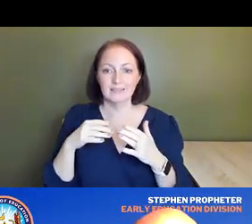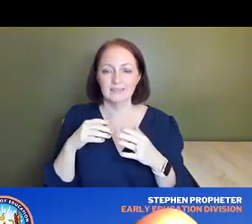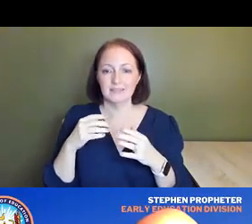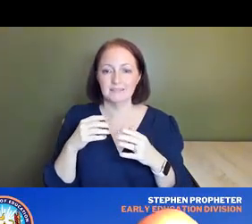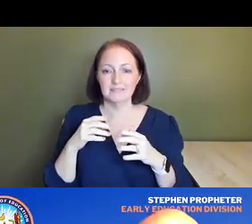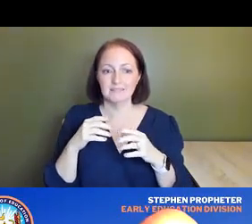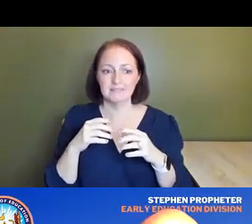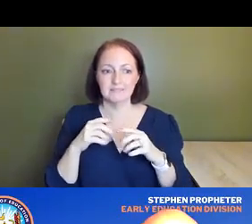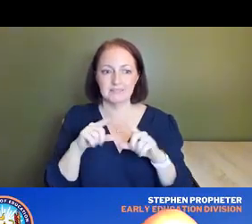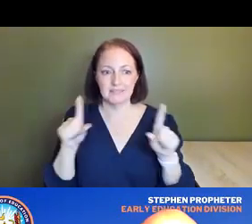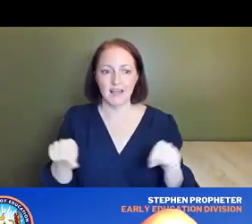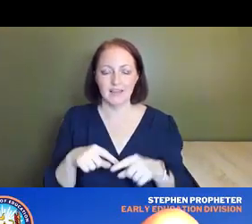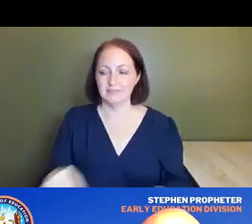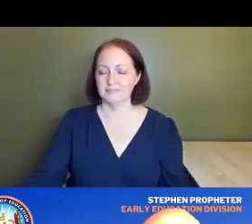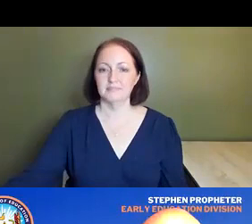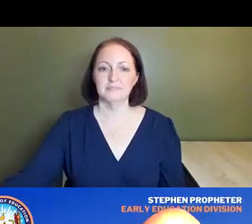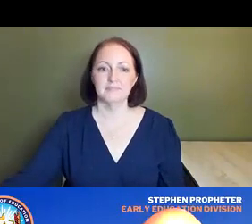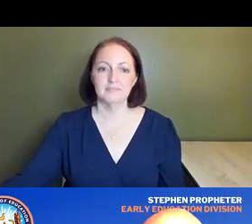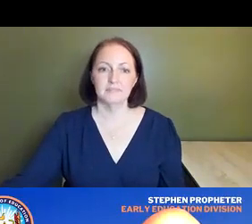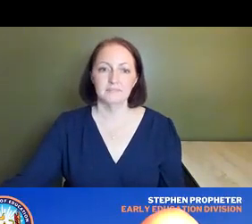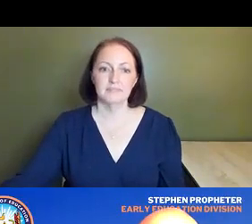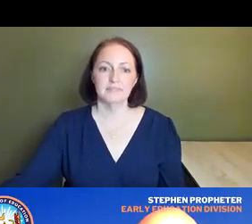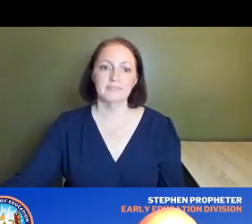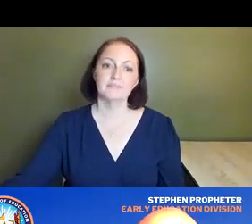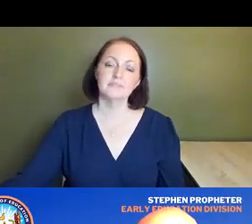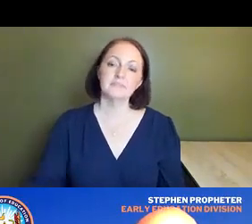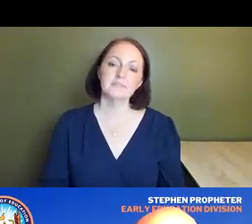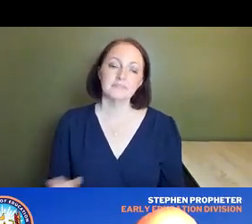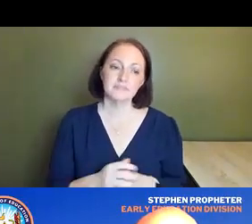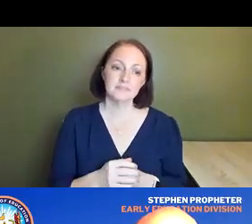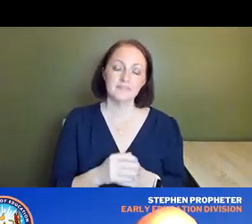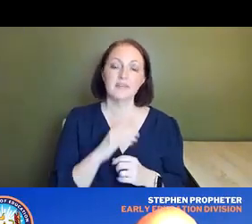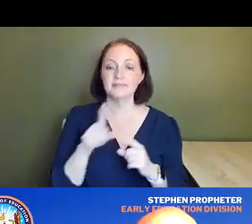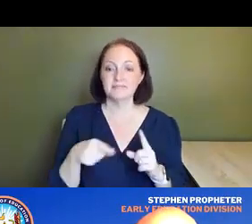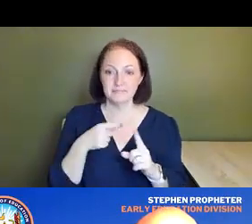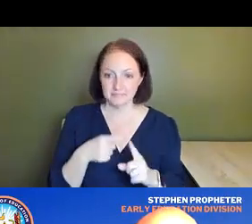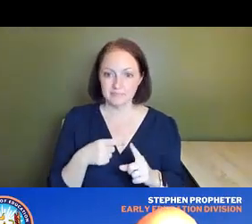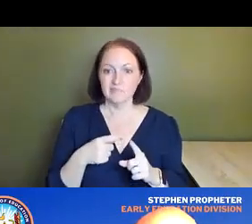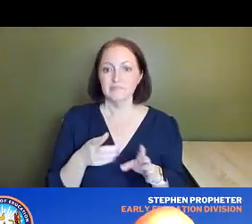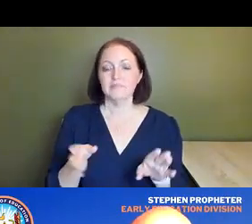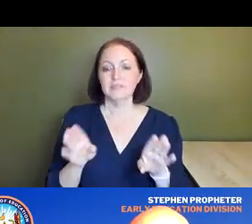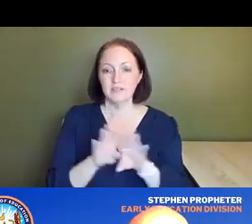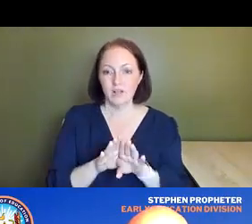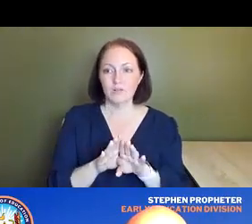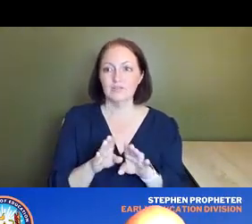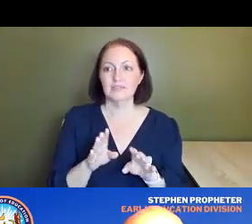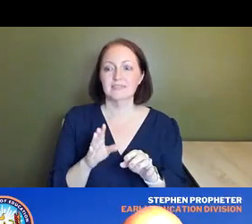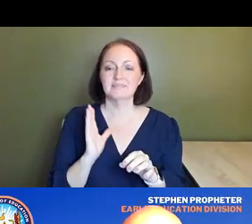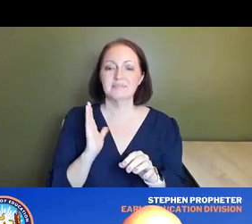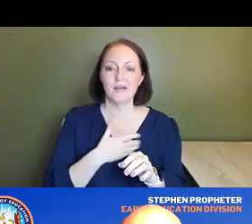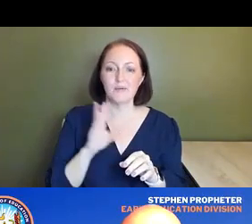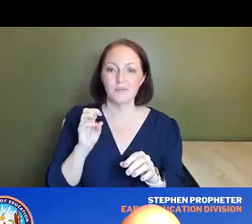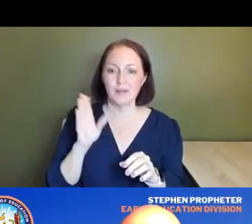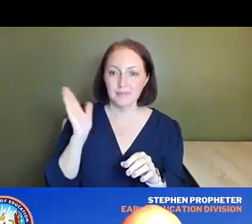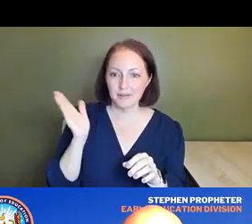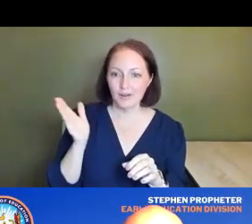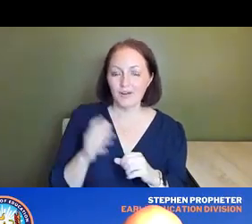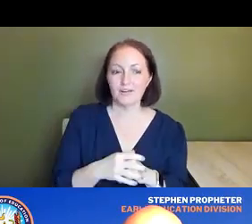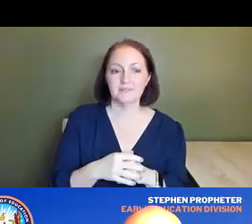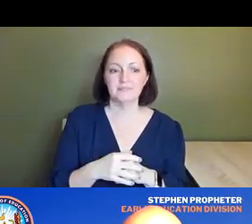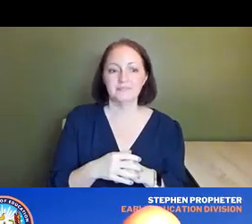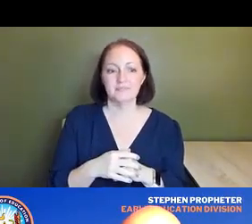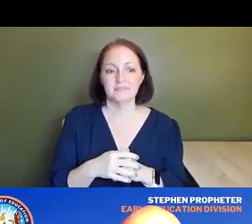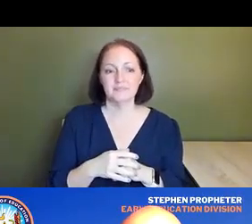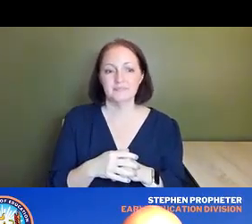All right so this brings us to the closing of our of our Webinar. We want to really appreciate